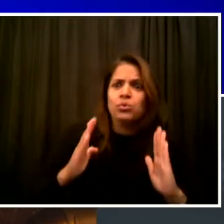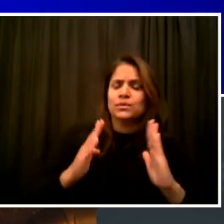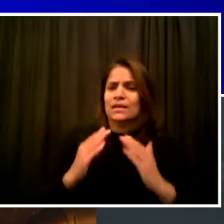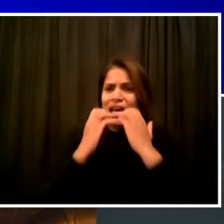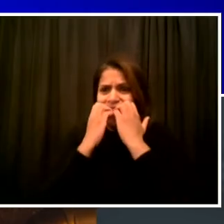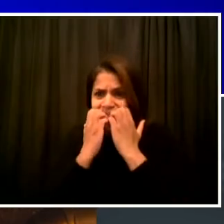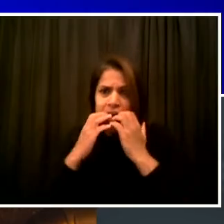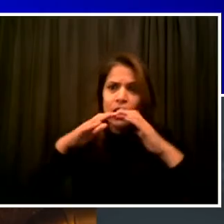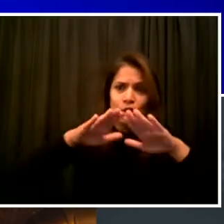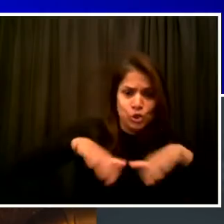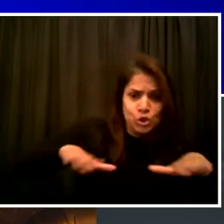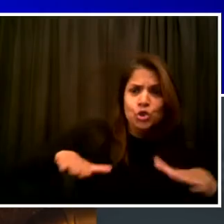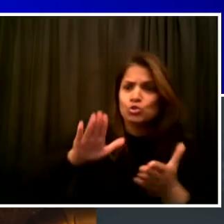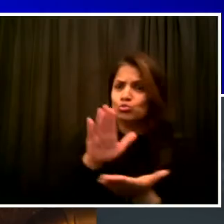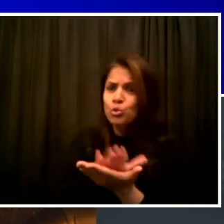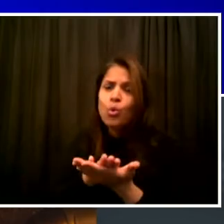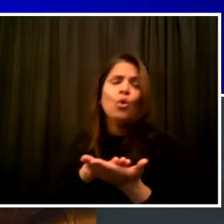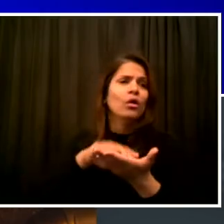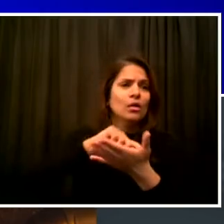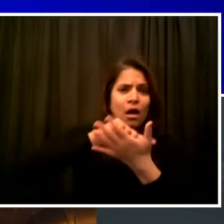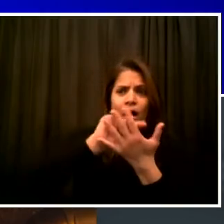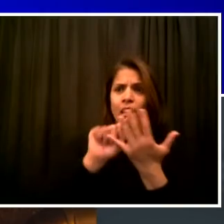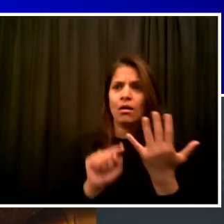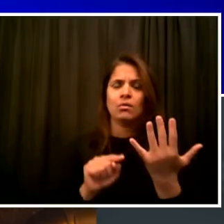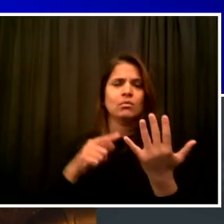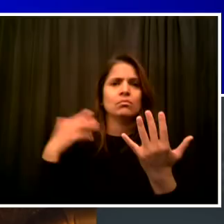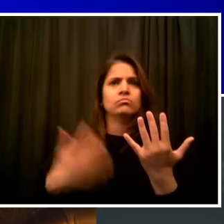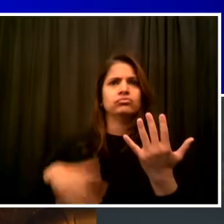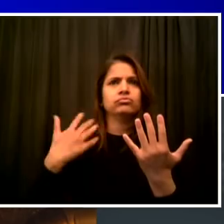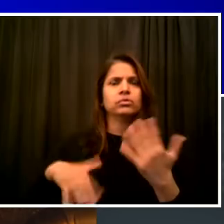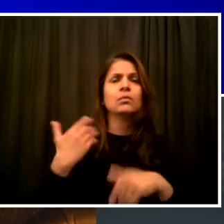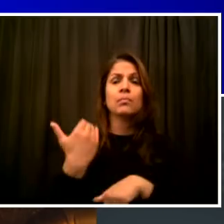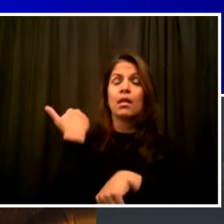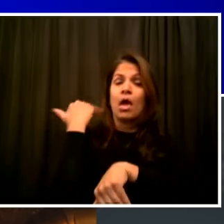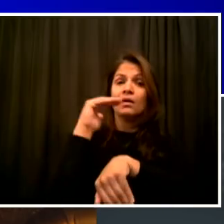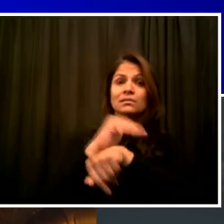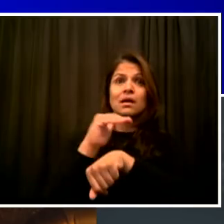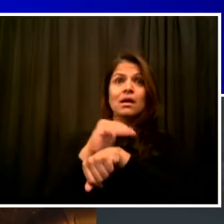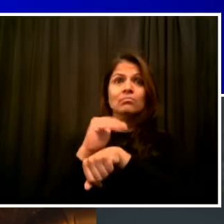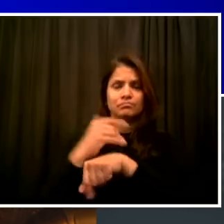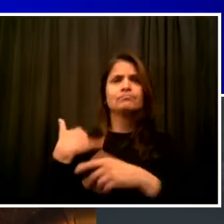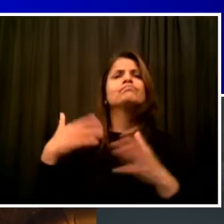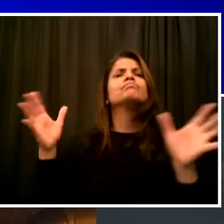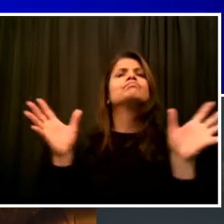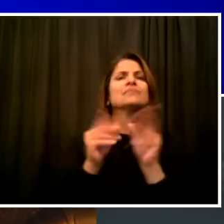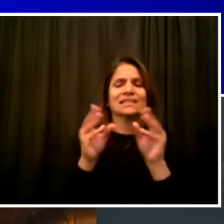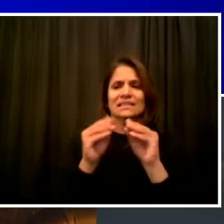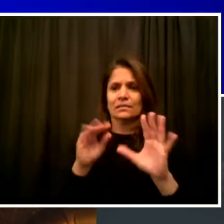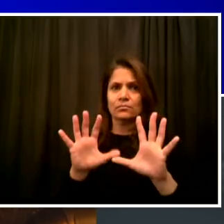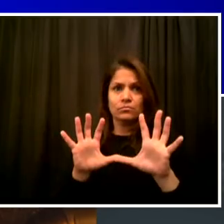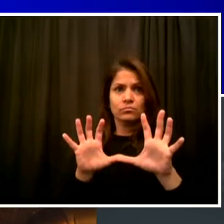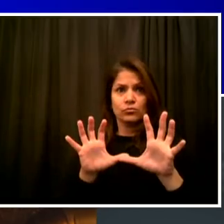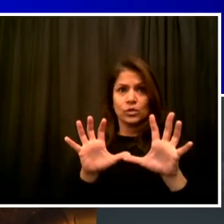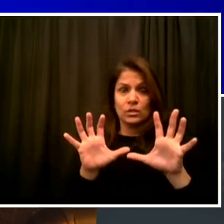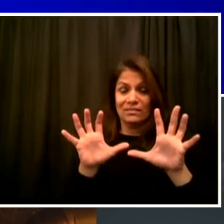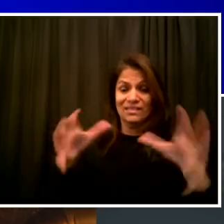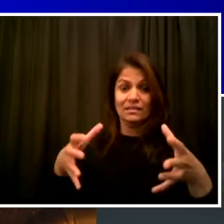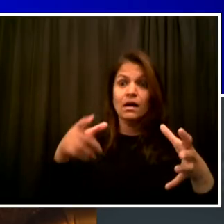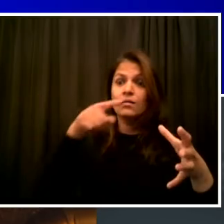THERE. LASNIT G IHT TALKED TO FOLKS WHO THOUGHT SO MUCH OF THE ISDCUSSIO N. LEADE ORSF THE SMALL BUSIN